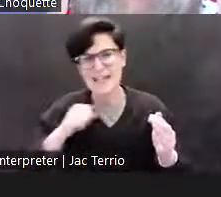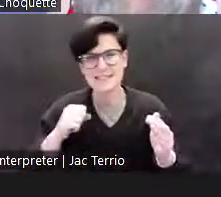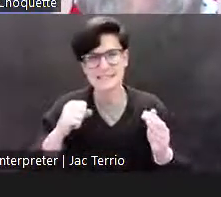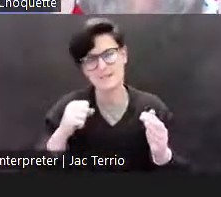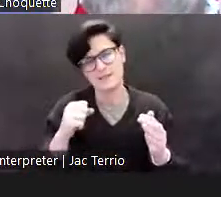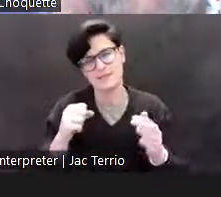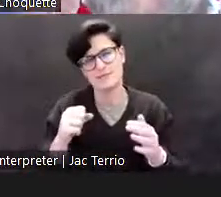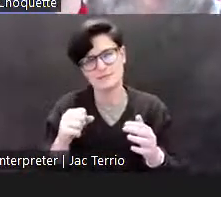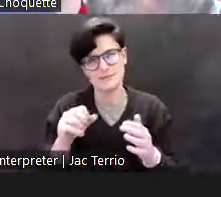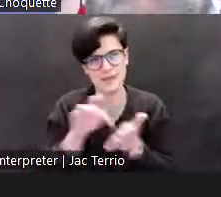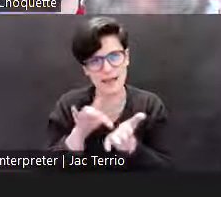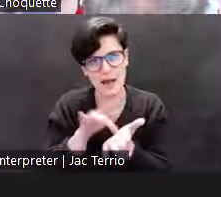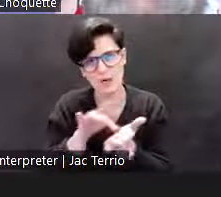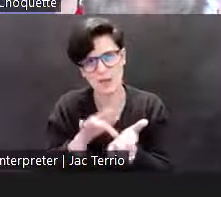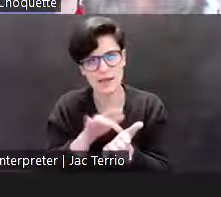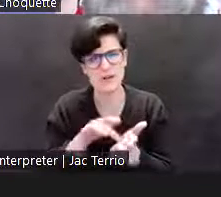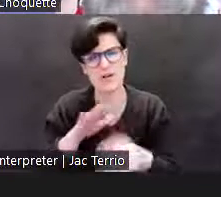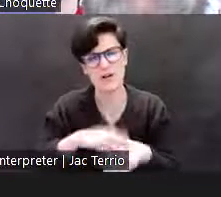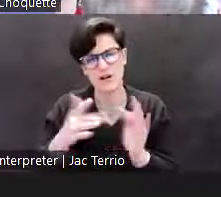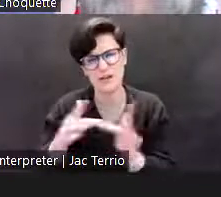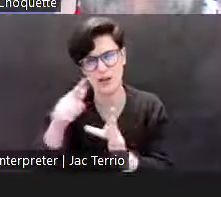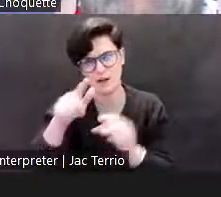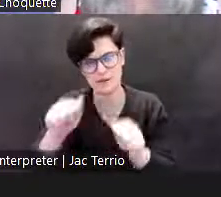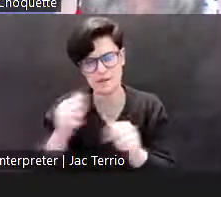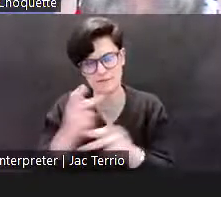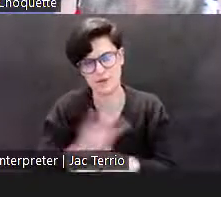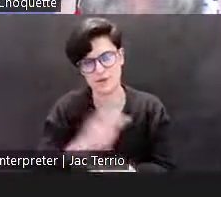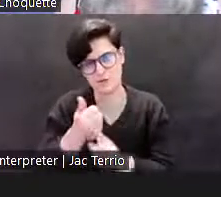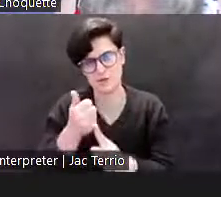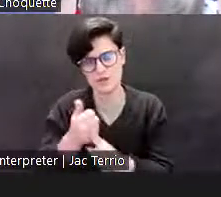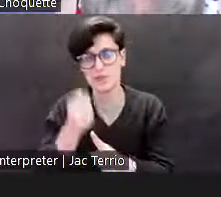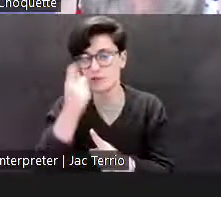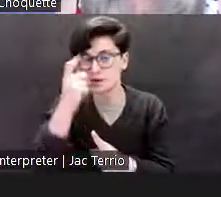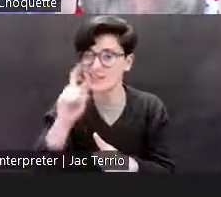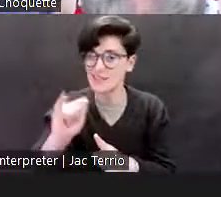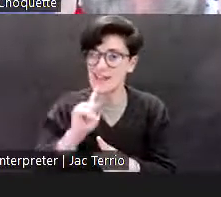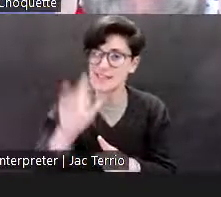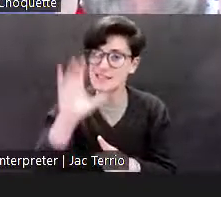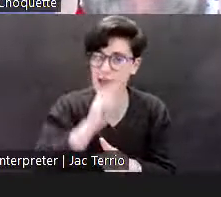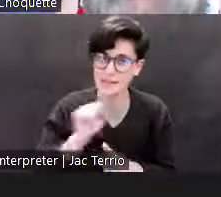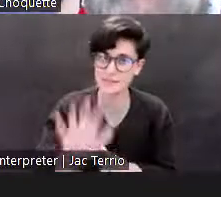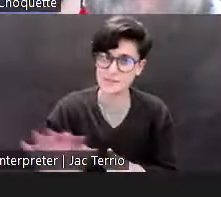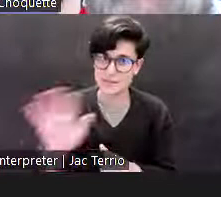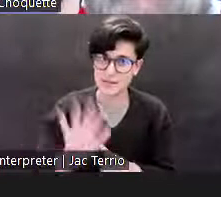15:50:20 Which I think is just very helpful it is an estimate because the actual calculation